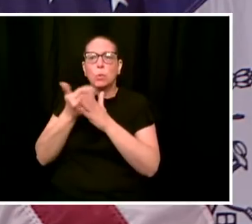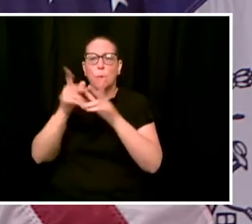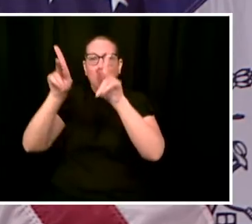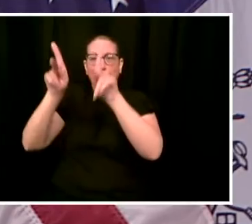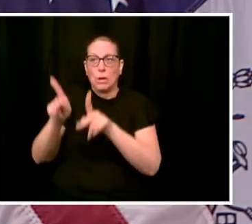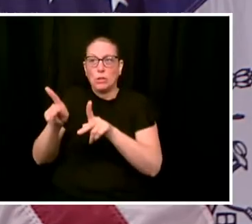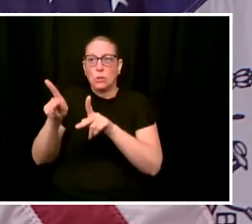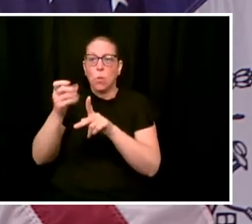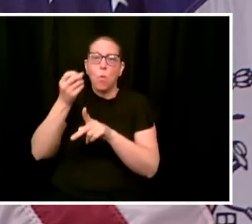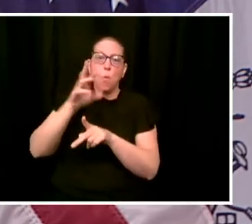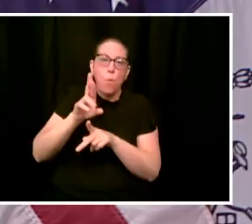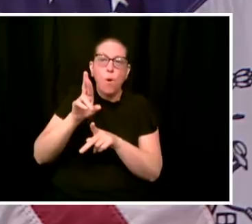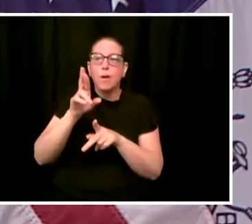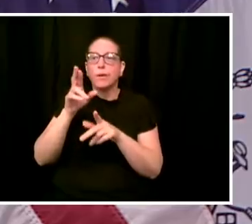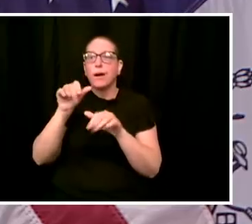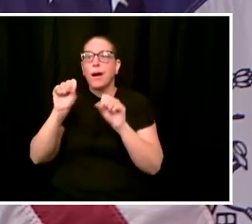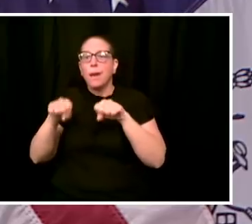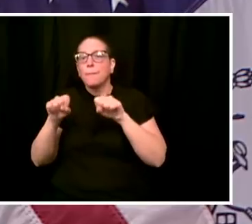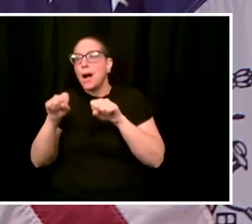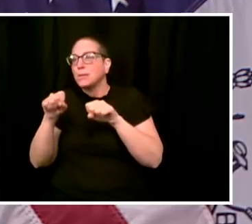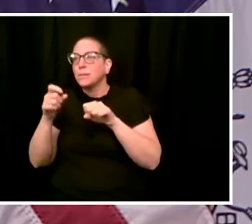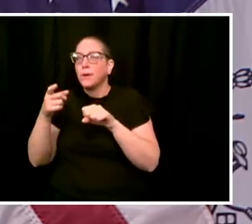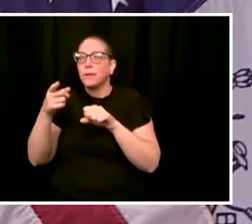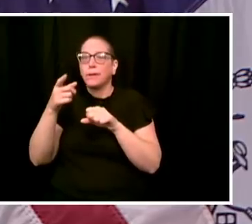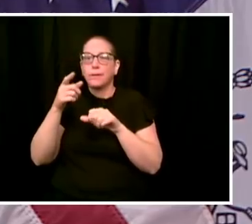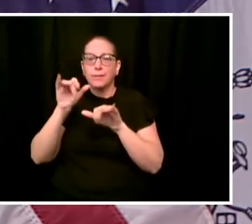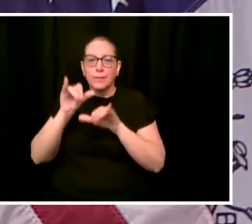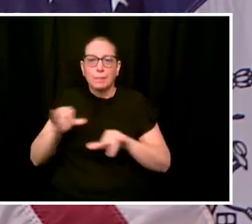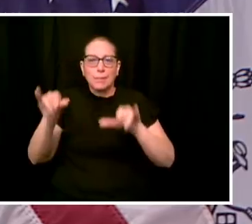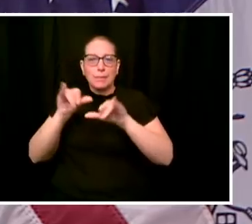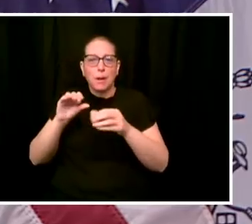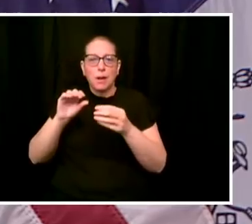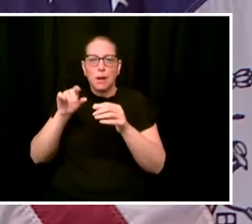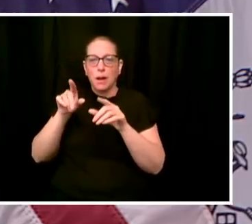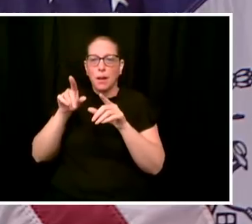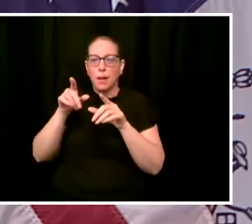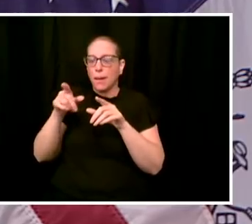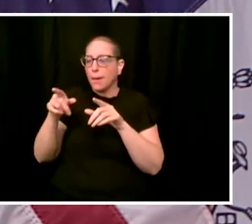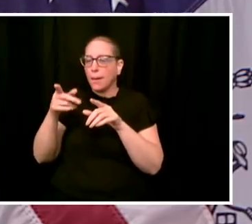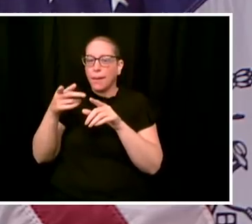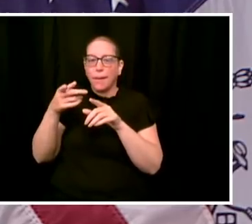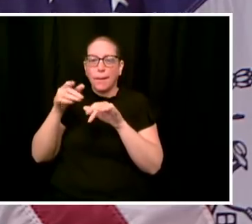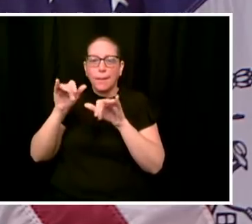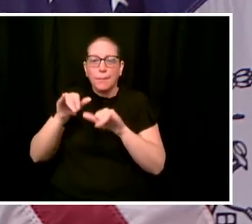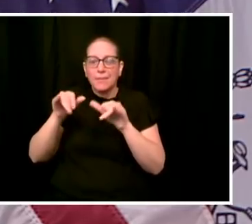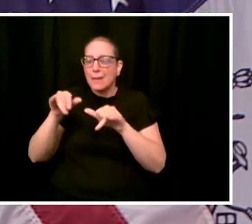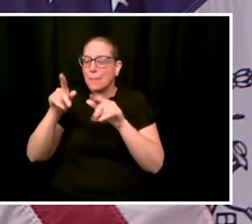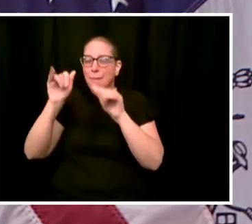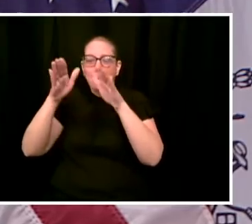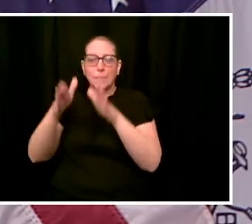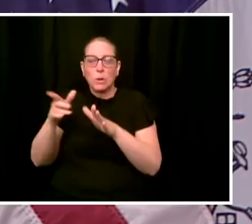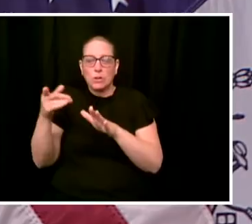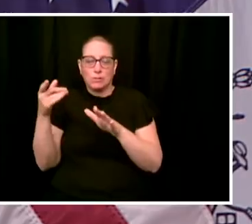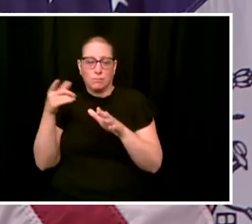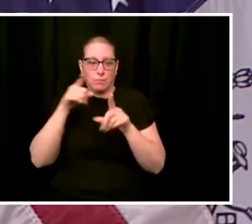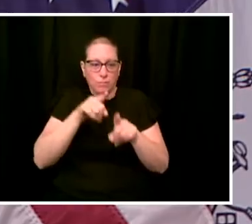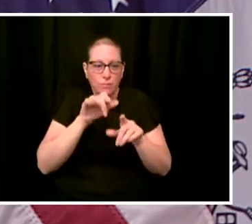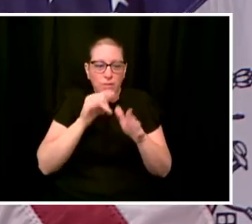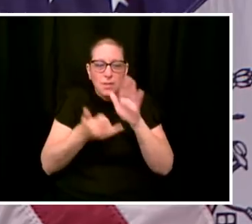DIINVIDUALS OIFR SOME OF THOSE PEOPL EAR EBENGI REMOVED FROM THE SUBWAYS MULTIPLE NIGHTS IN A ROW, AND ENDING UP